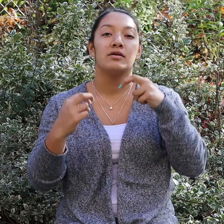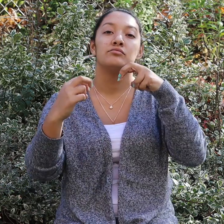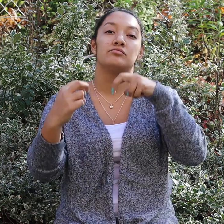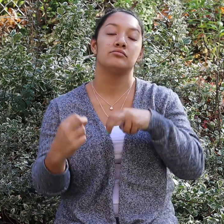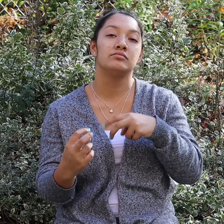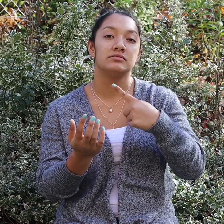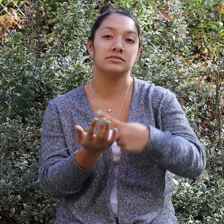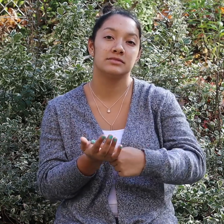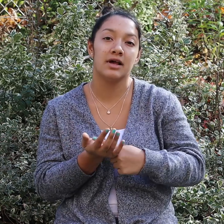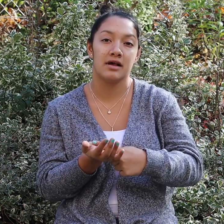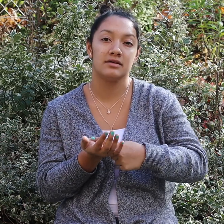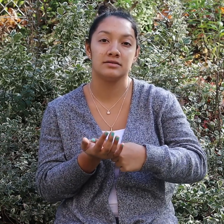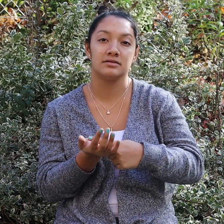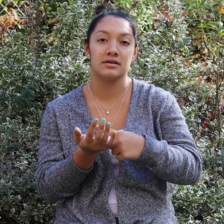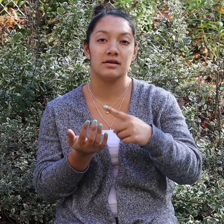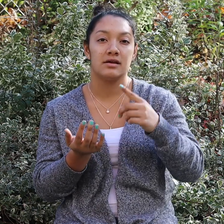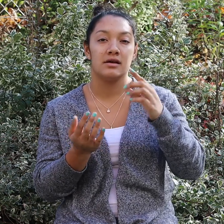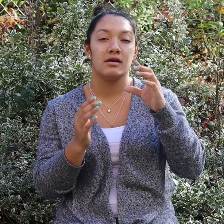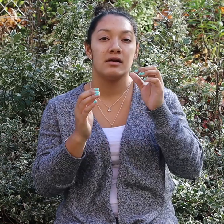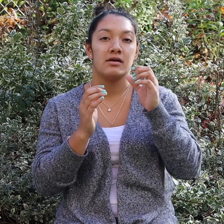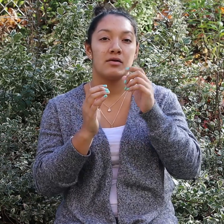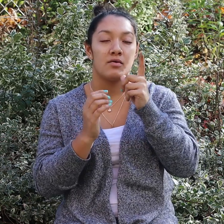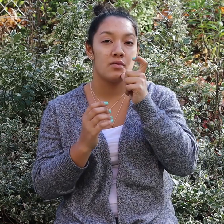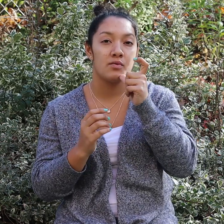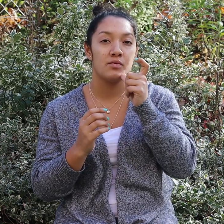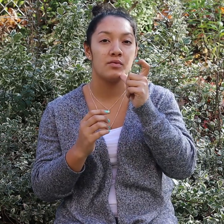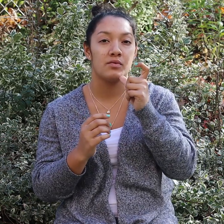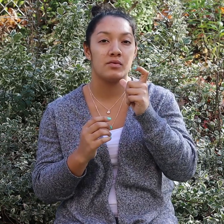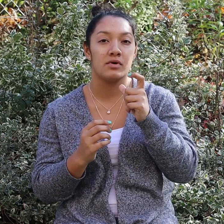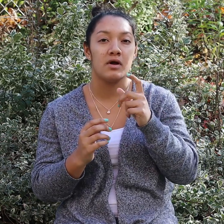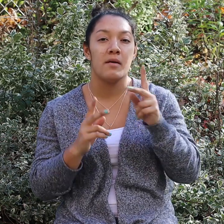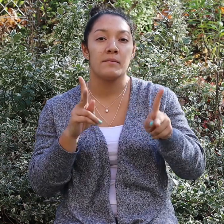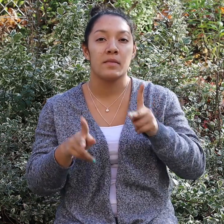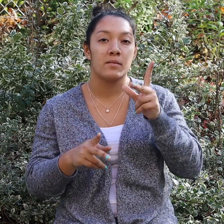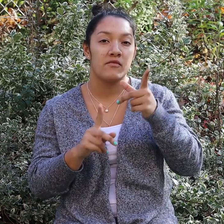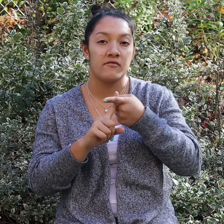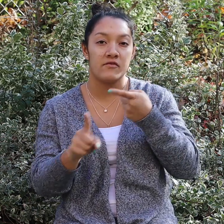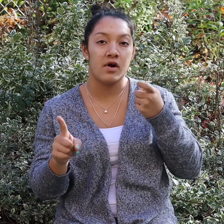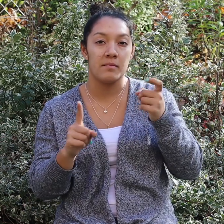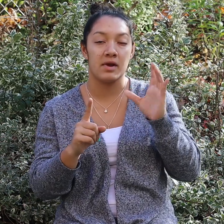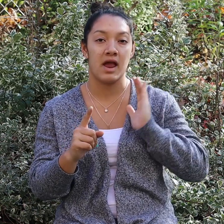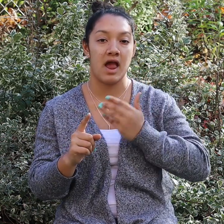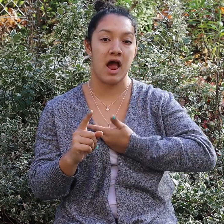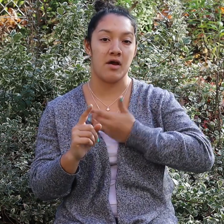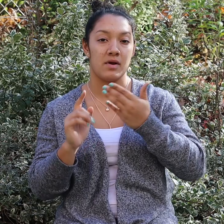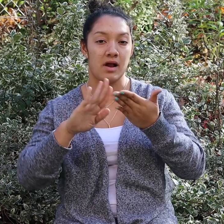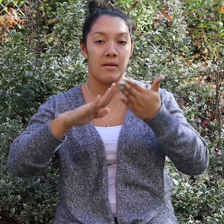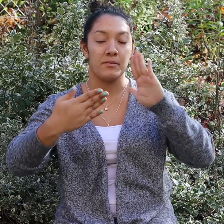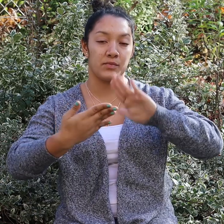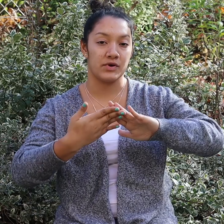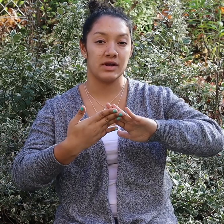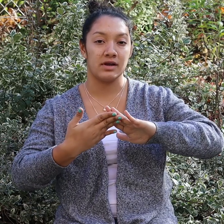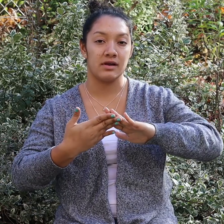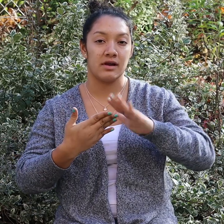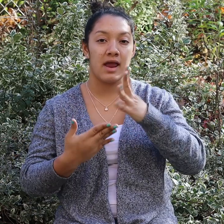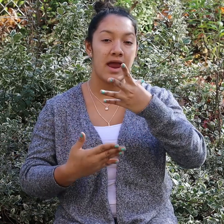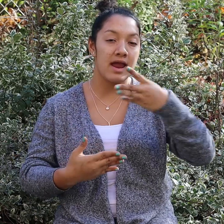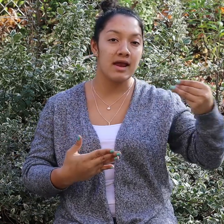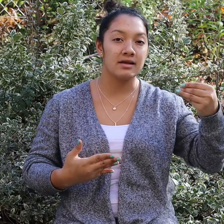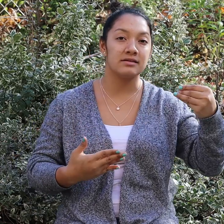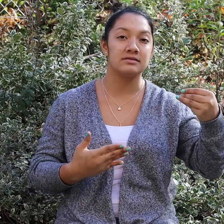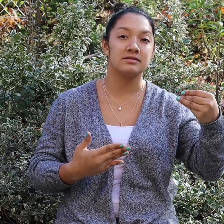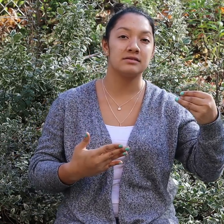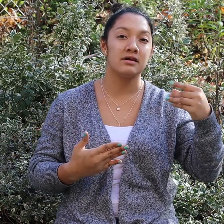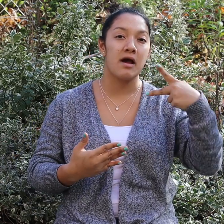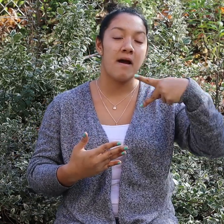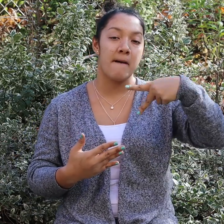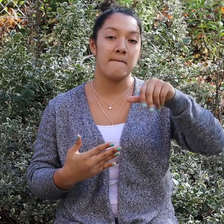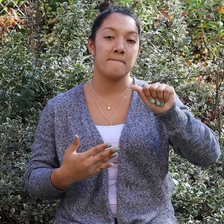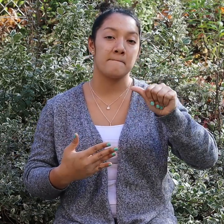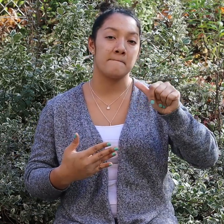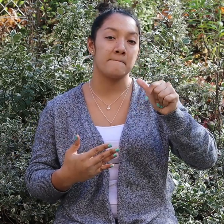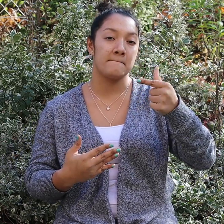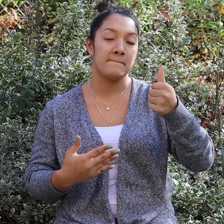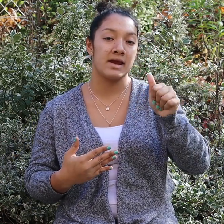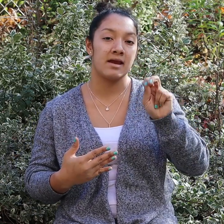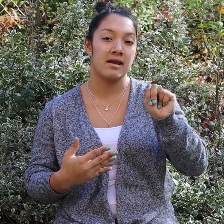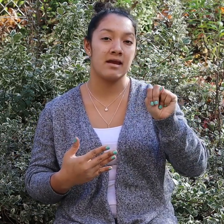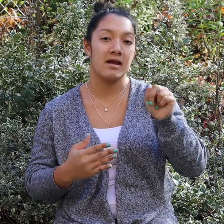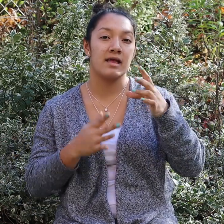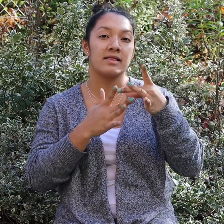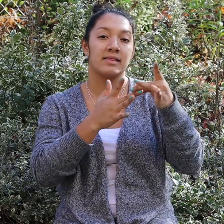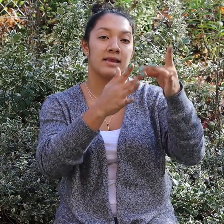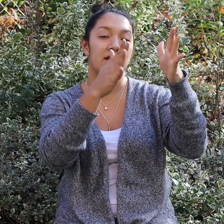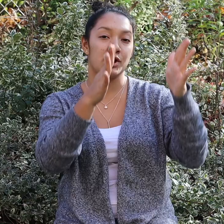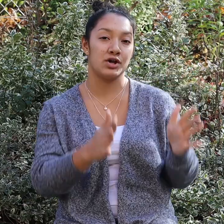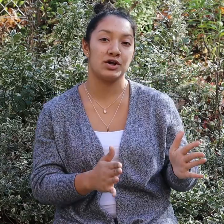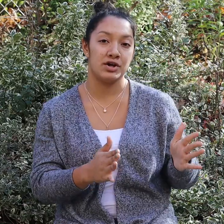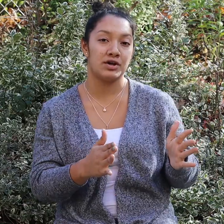I sat down to discuss Paganism with people from our community and Pagan leaders.